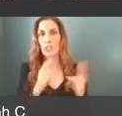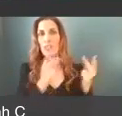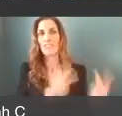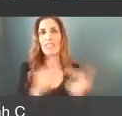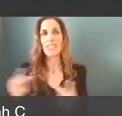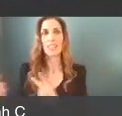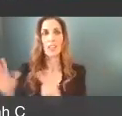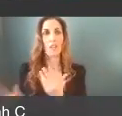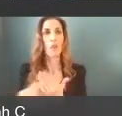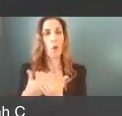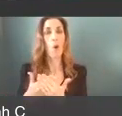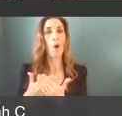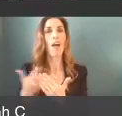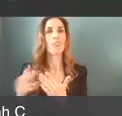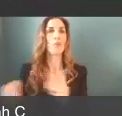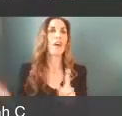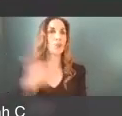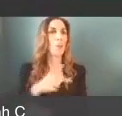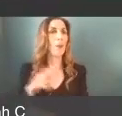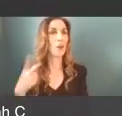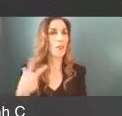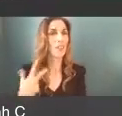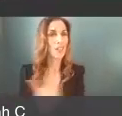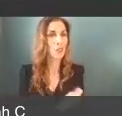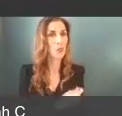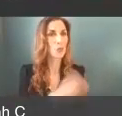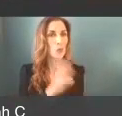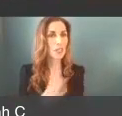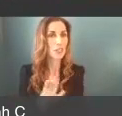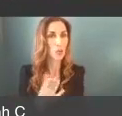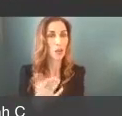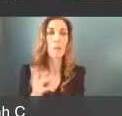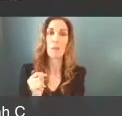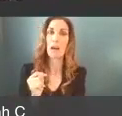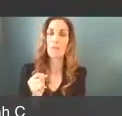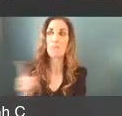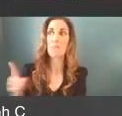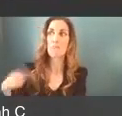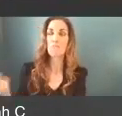we'll have to go back for the second dose but it has been very, very well received. People have